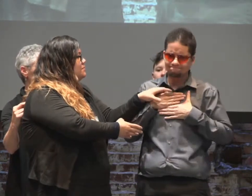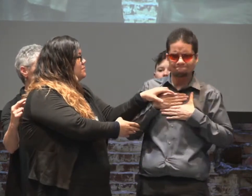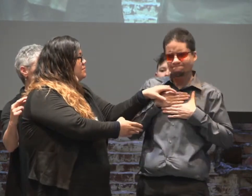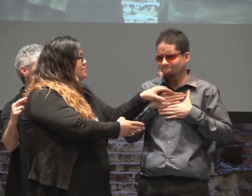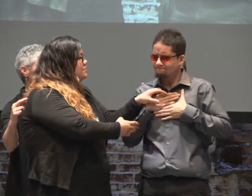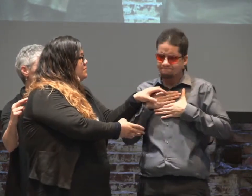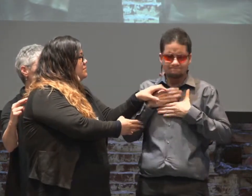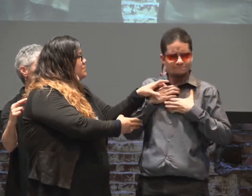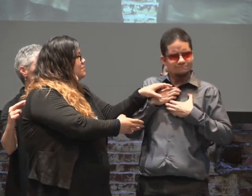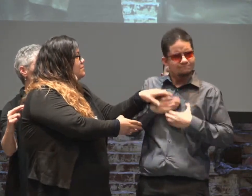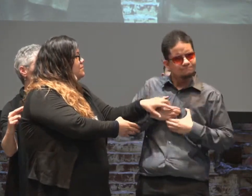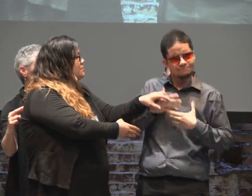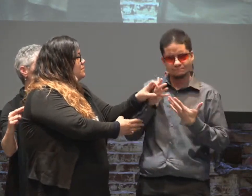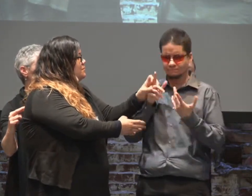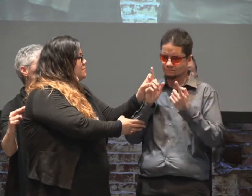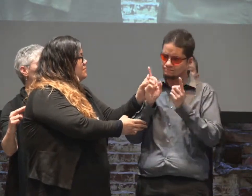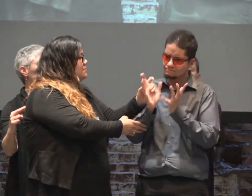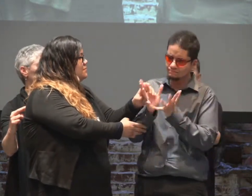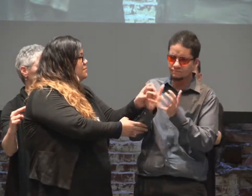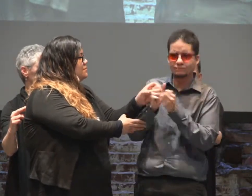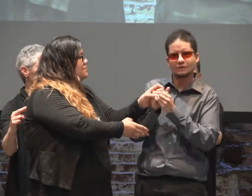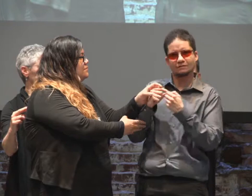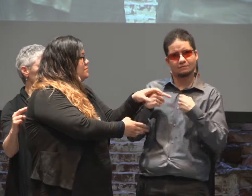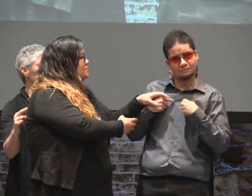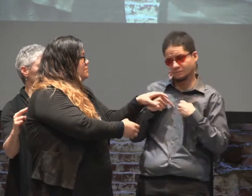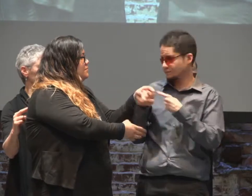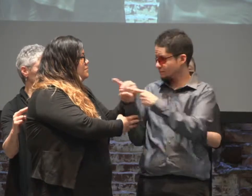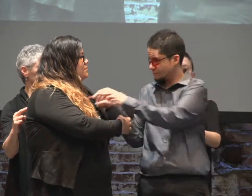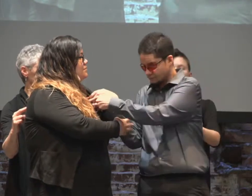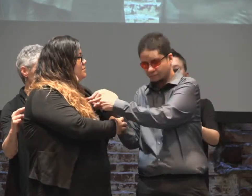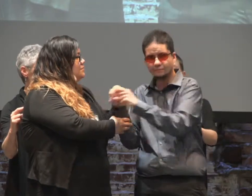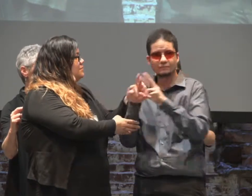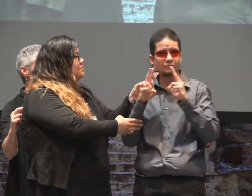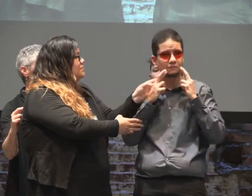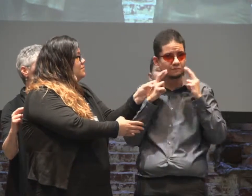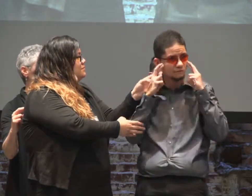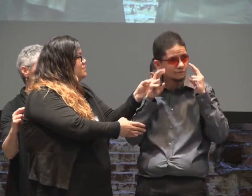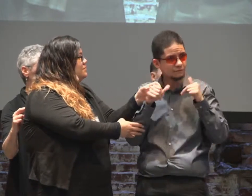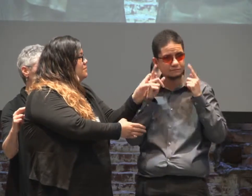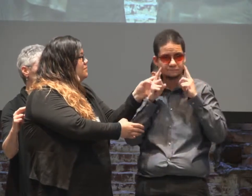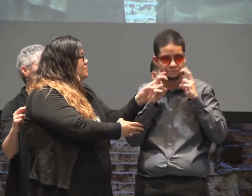so in order to do that, if there's any point in which you feel like, I wanna have a conversation